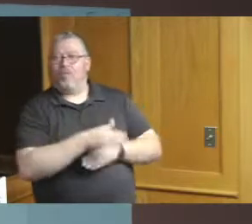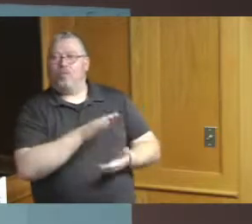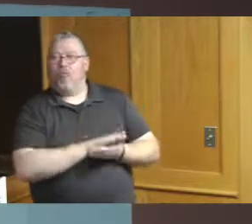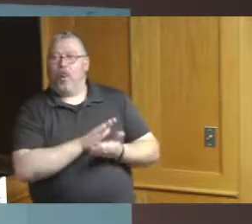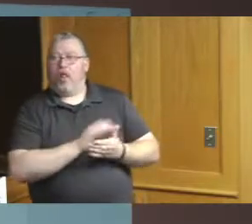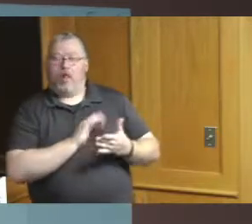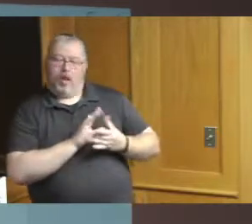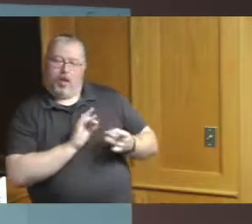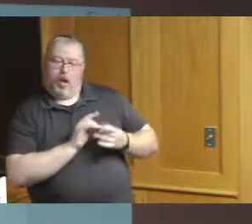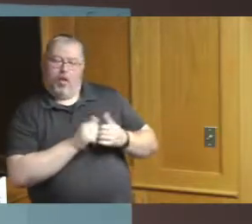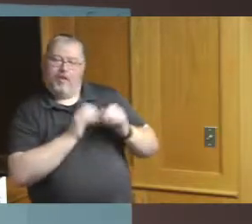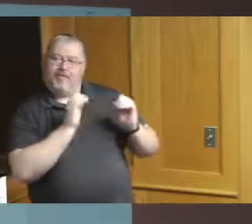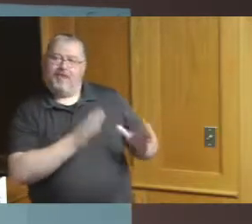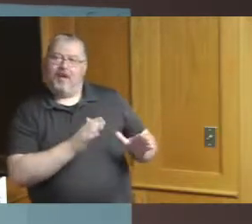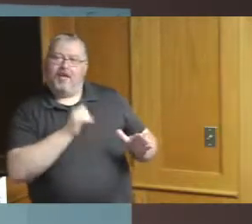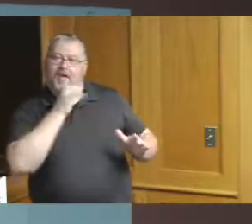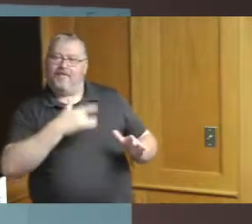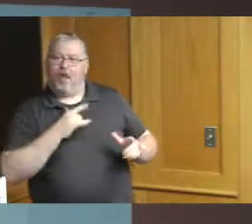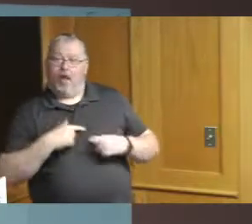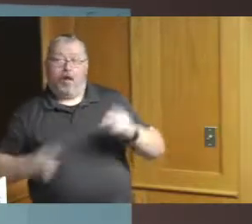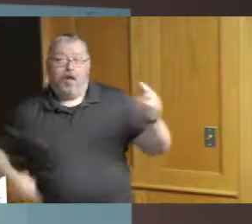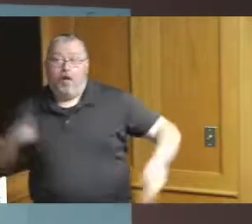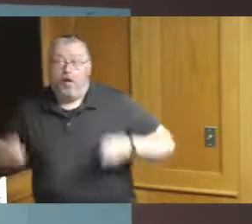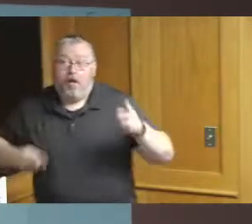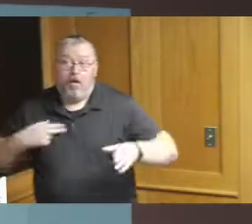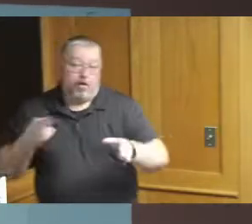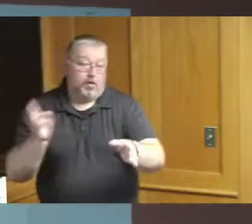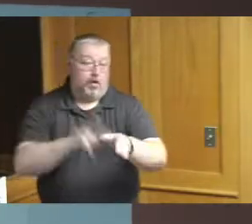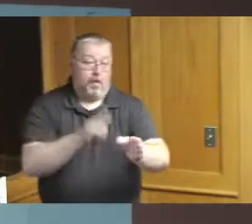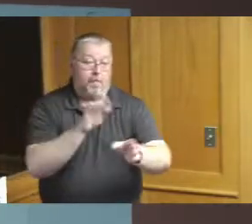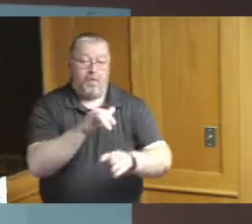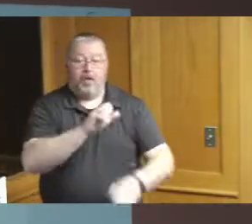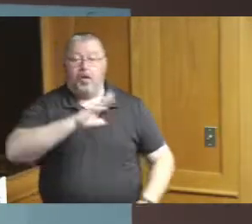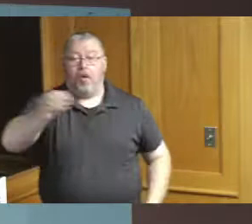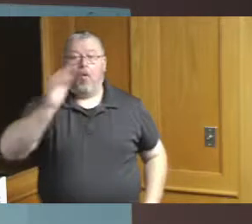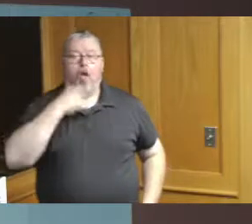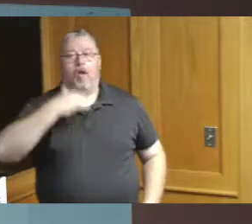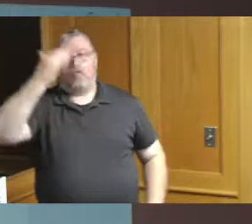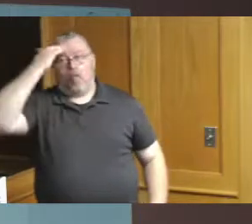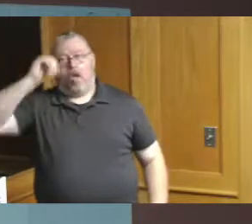my teacher and not have to rush to that bus to get home there is another bus that i can catch